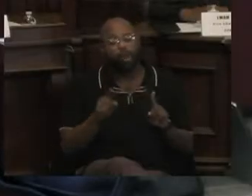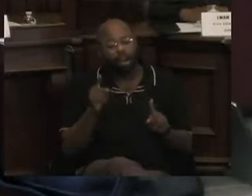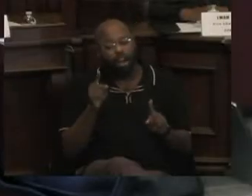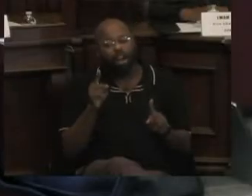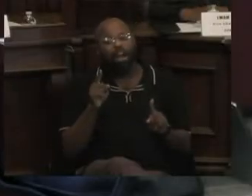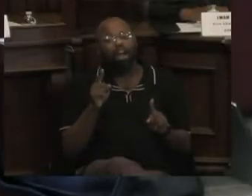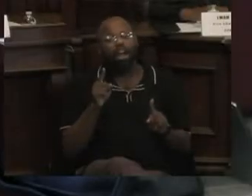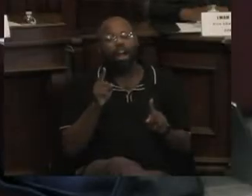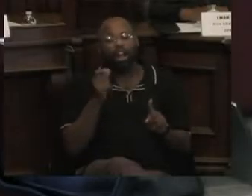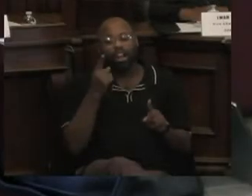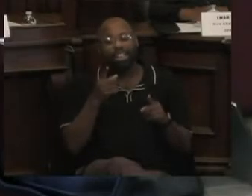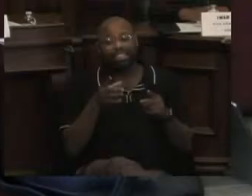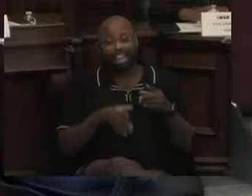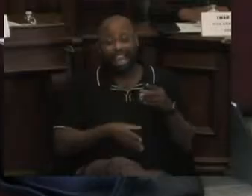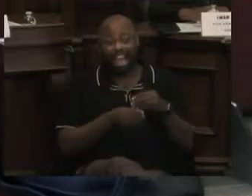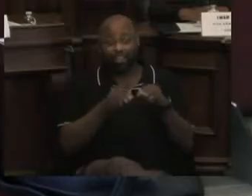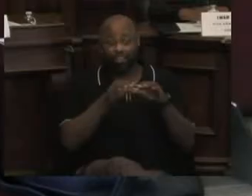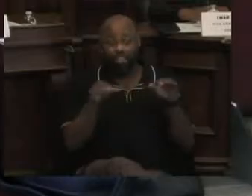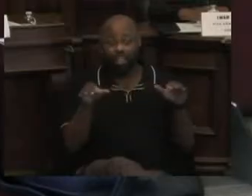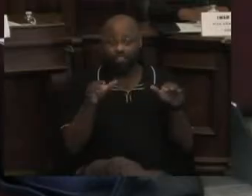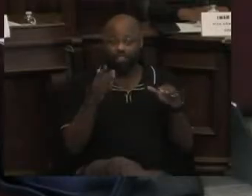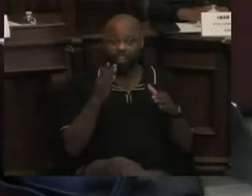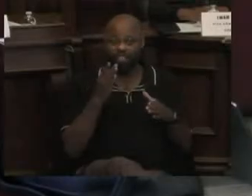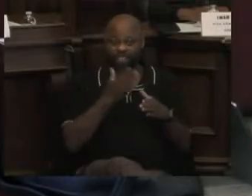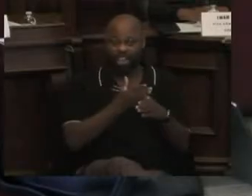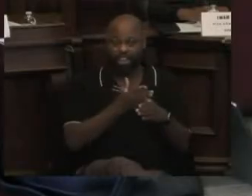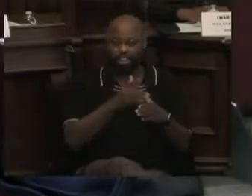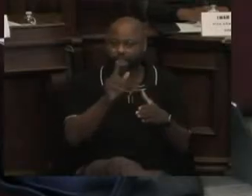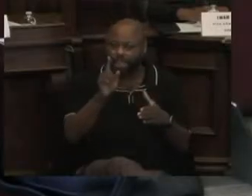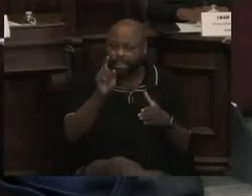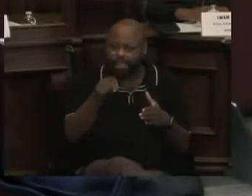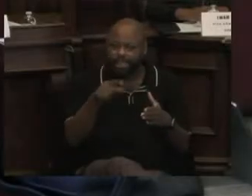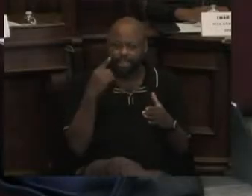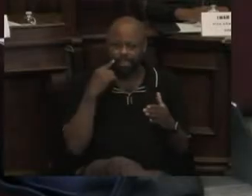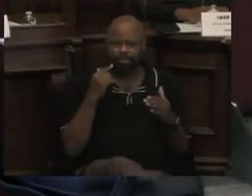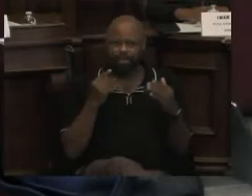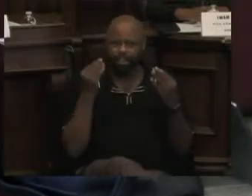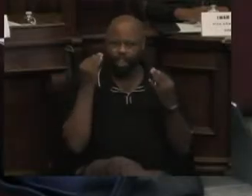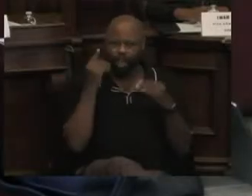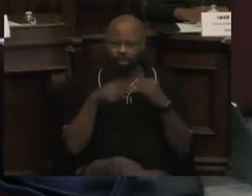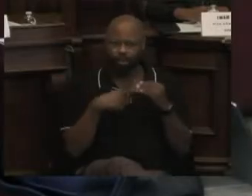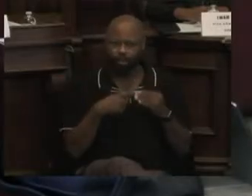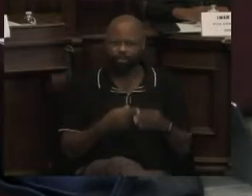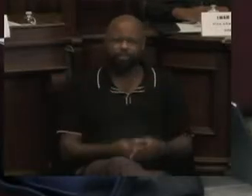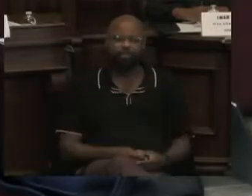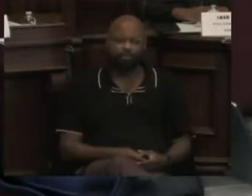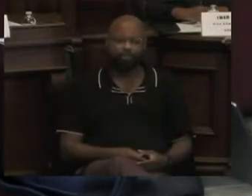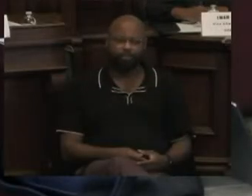so that there could be real time response. However, that is